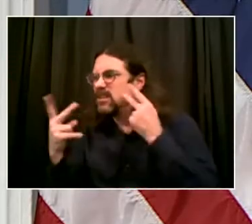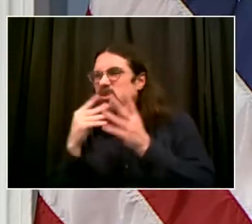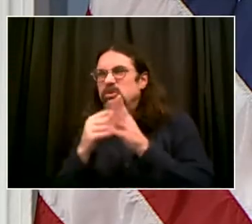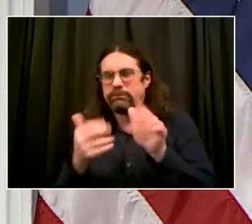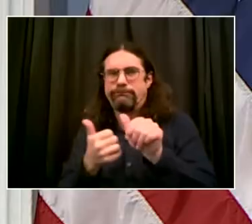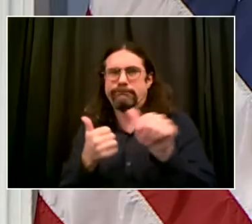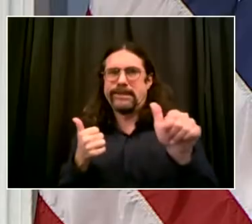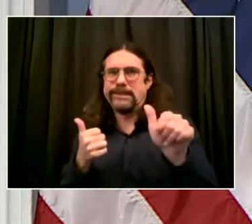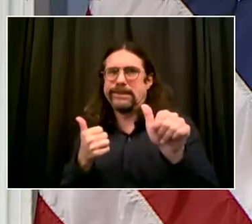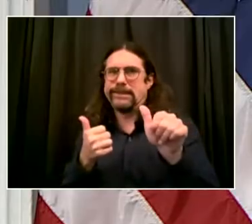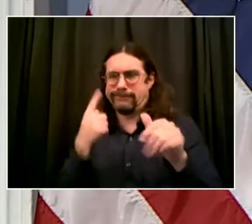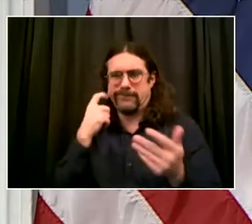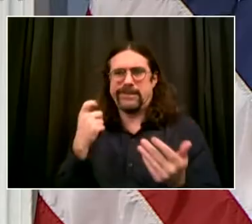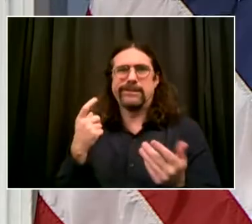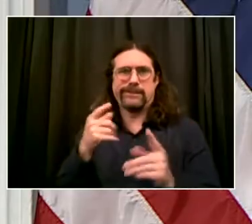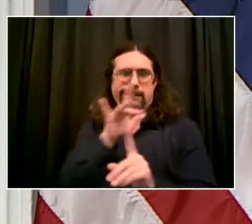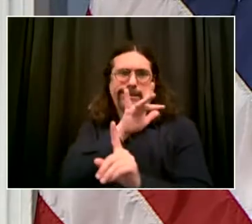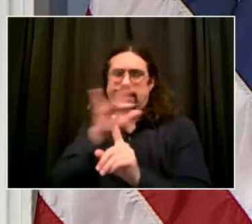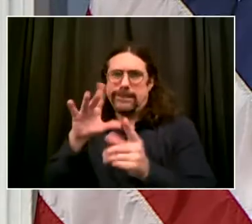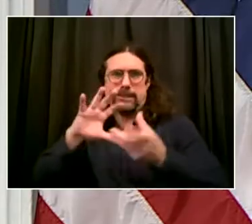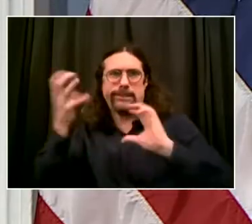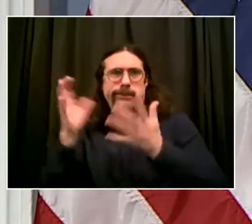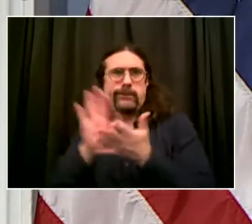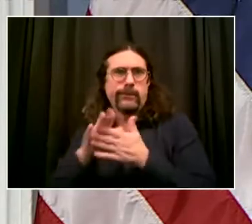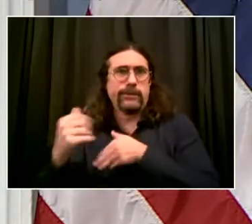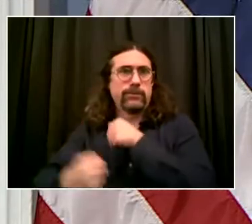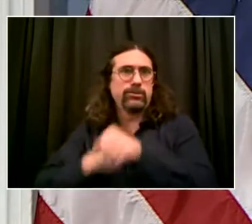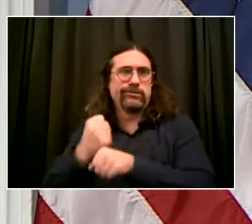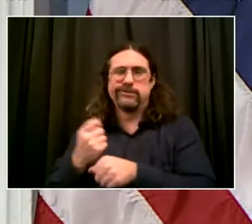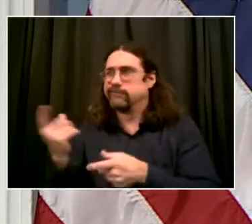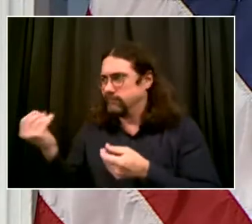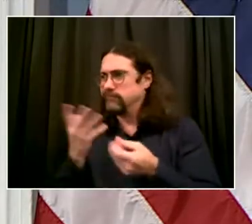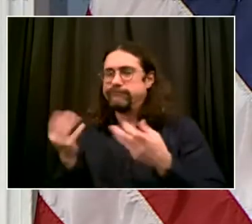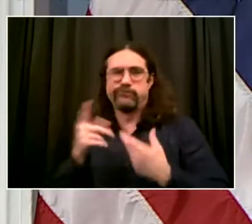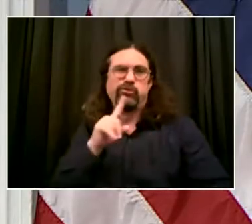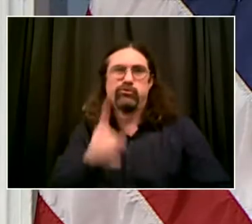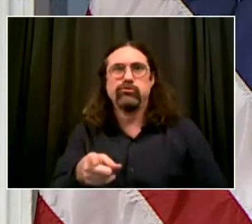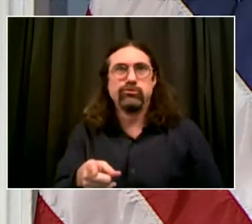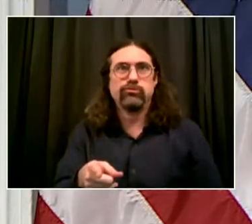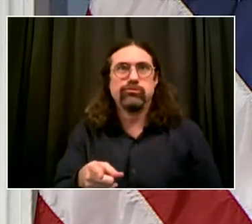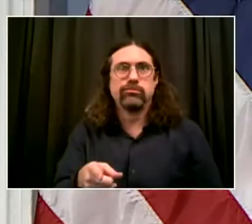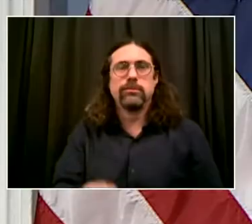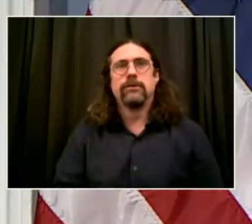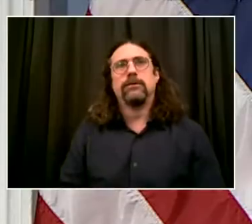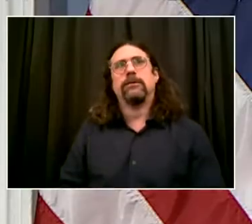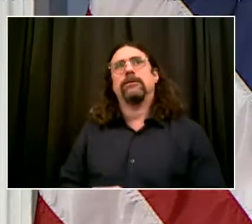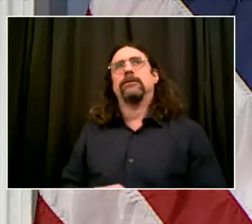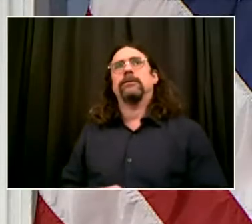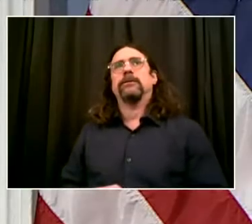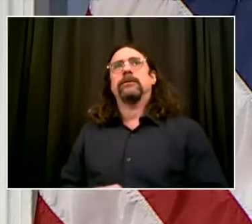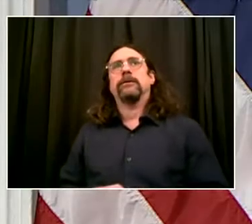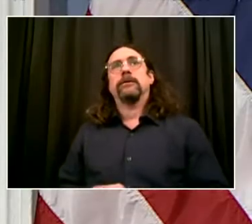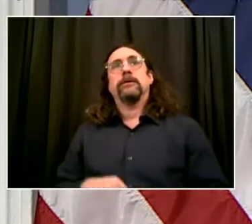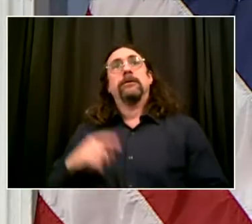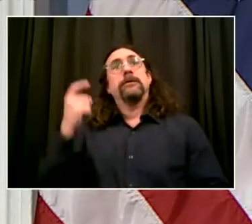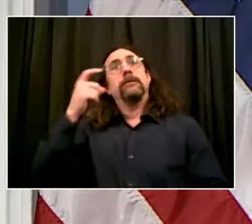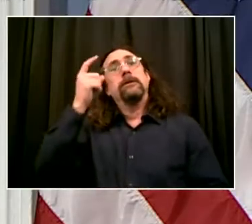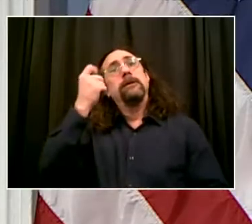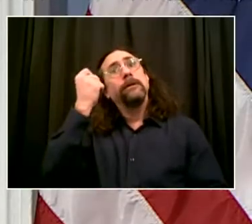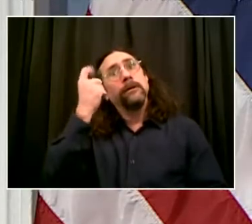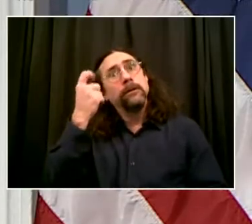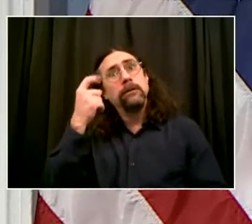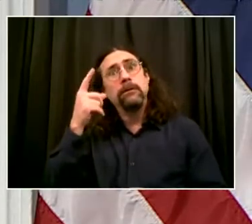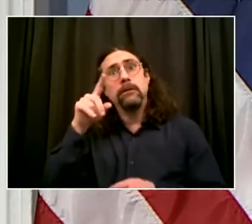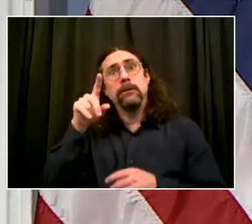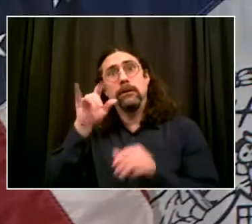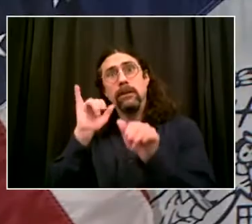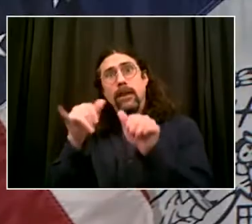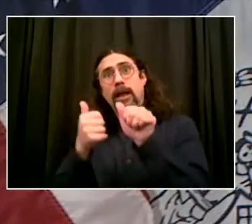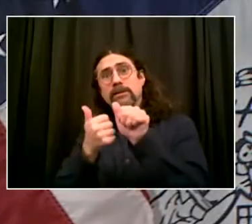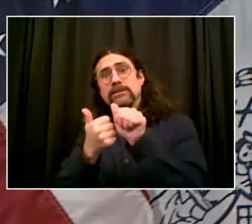EXCEPTIONALLY